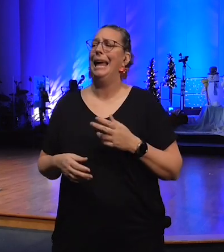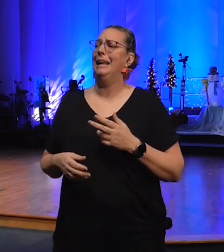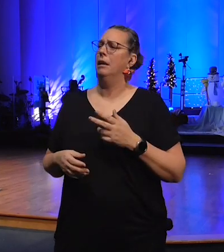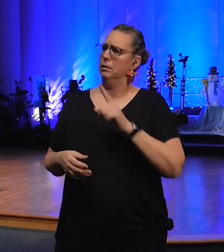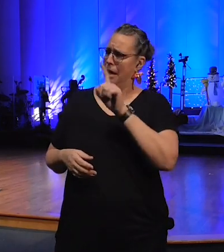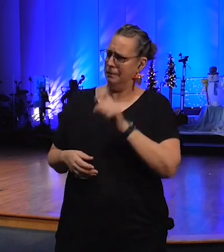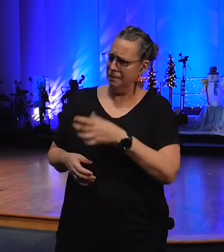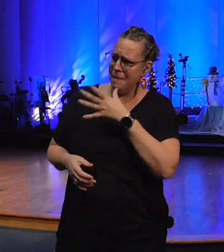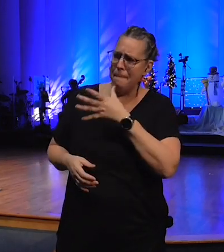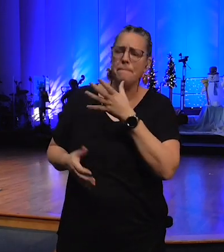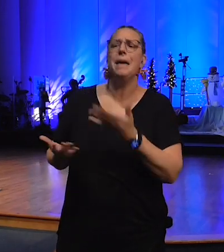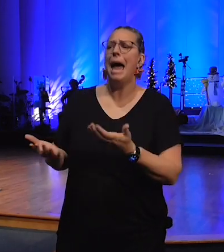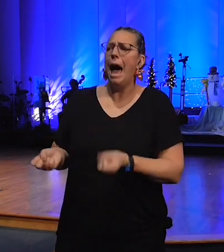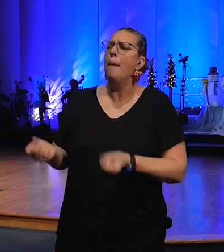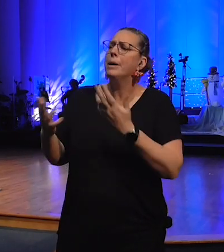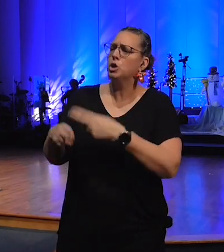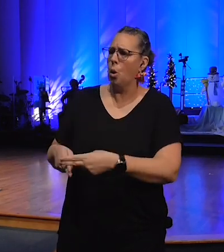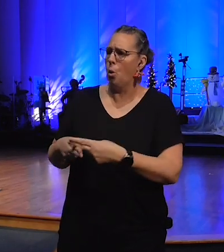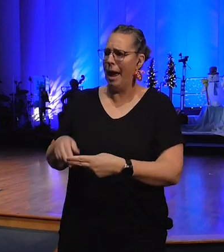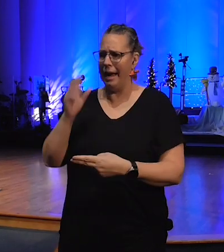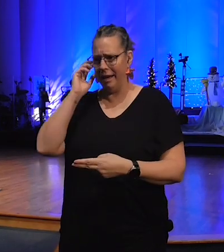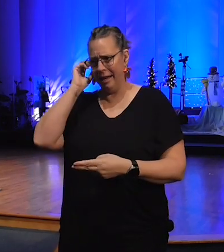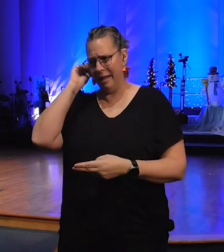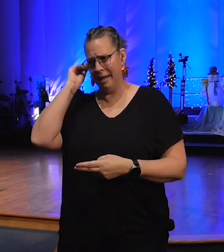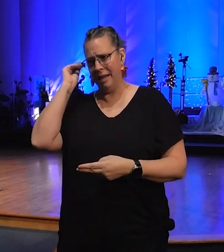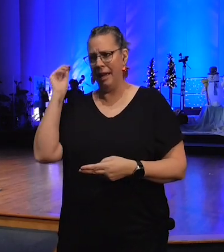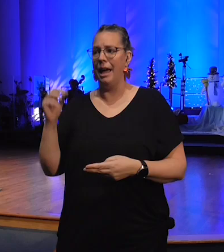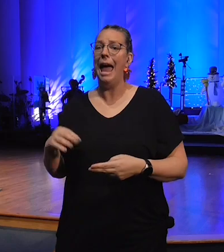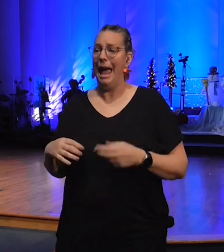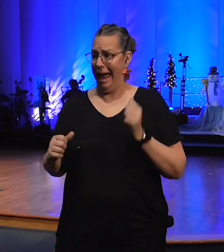have a baby you always wonder how much did the baby weigh and the people ask the mom how much